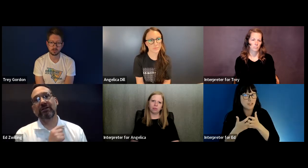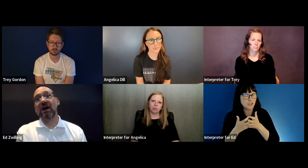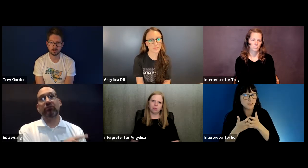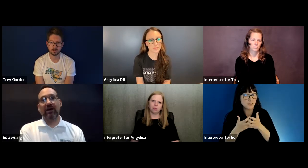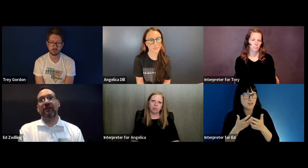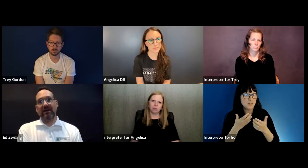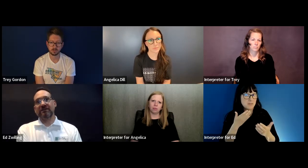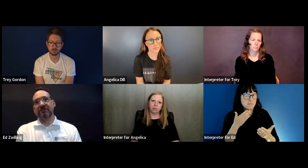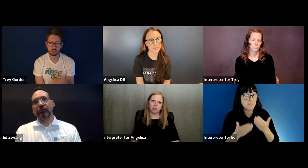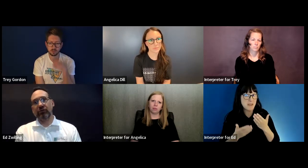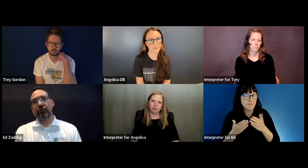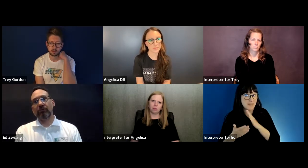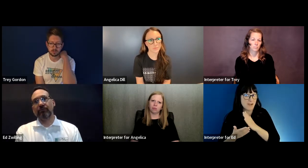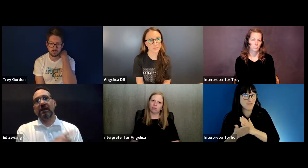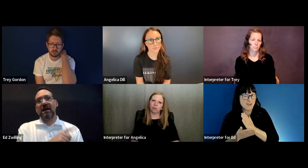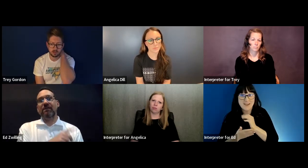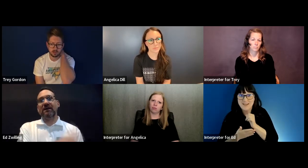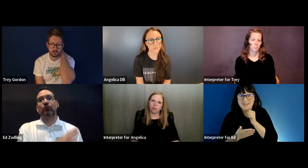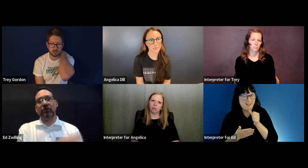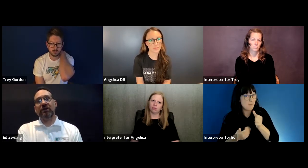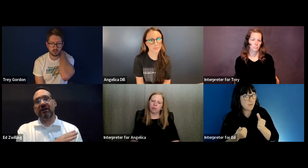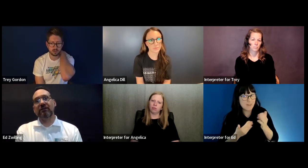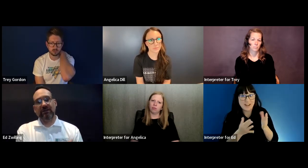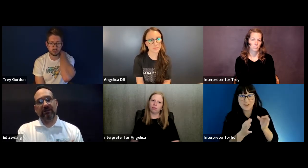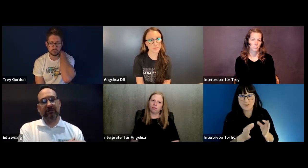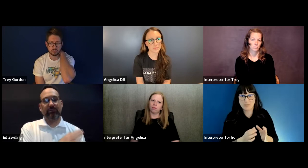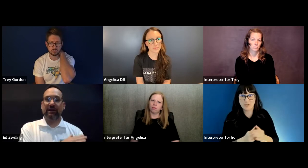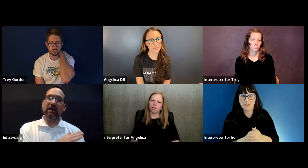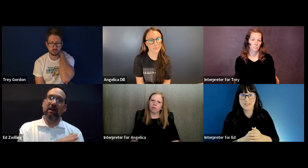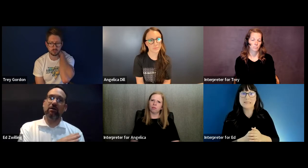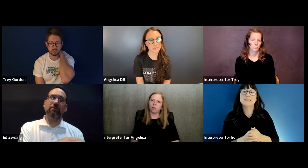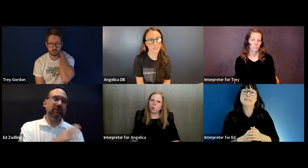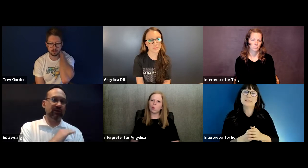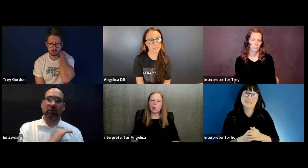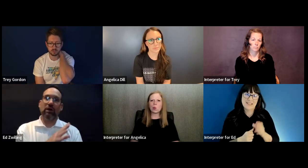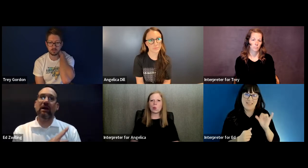not provide the asl interpreter and that's where you get into these splitting hair the big gray